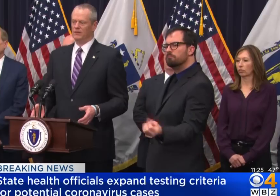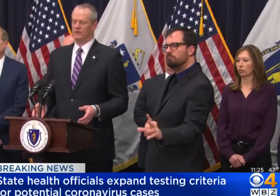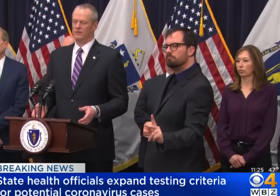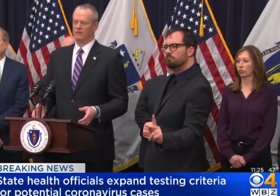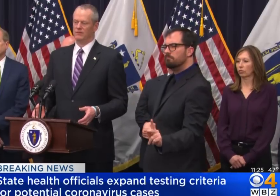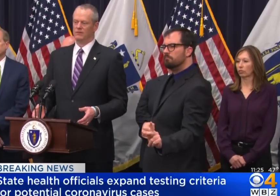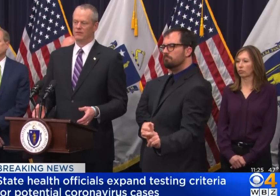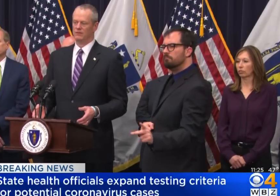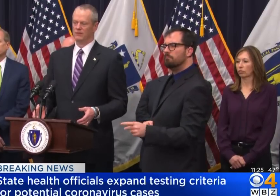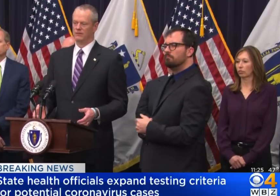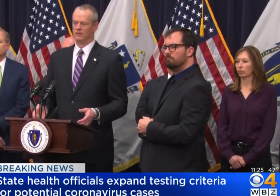PEOPLE WILL GET TESTED OVER THE COURSE OF THE NEXT SEVERAL WEEKS.